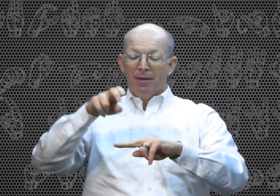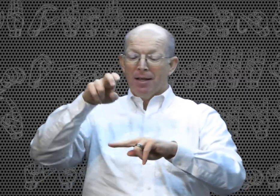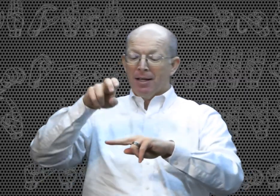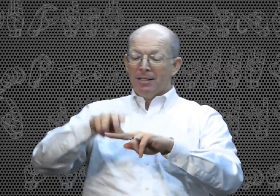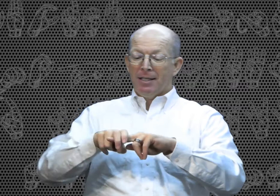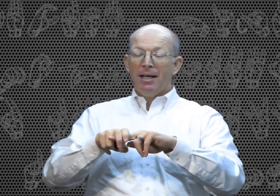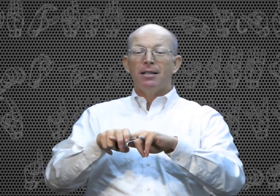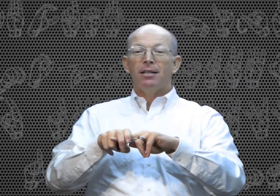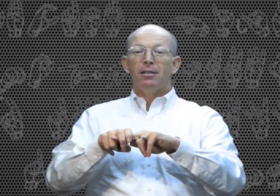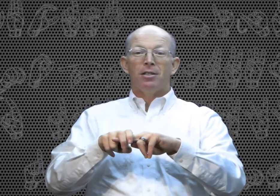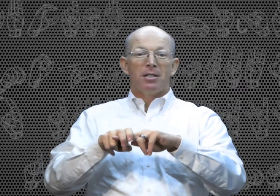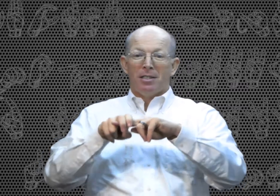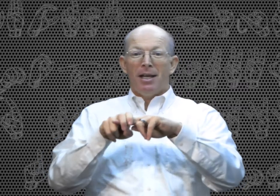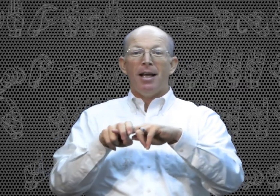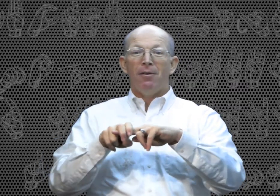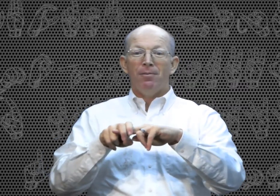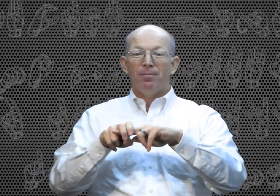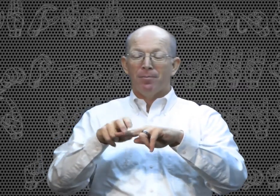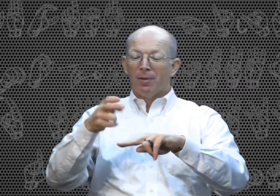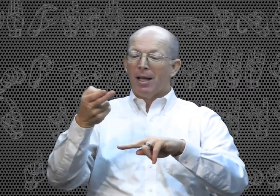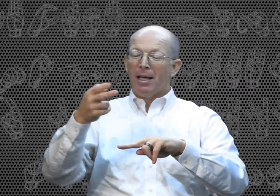SIT, you just SIT down.